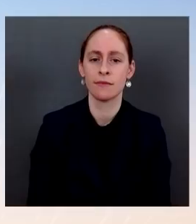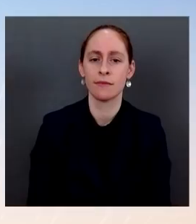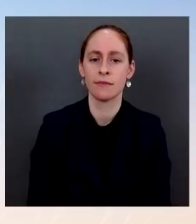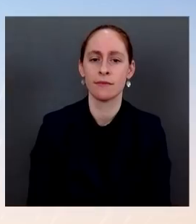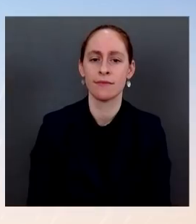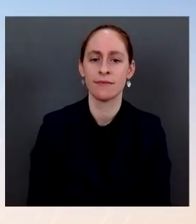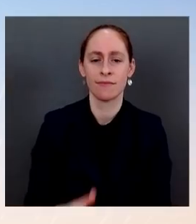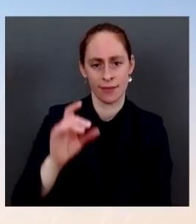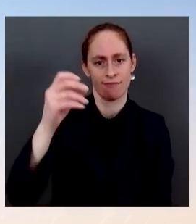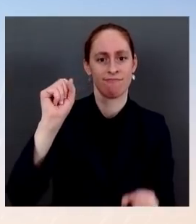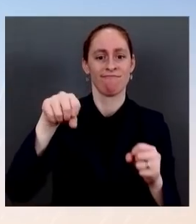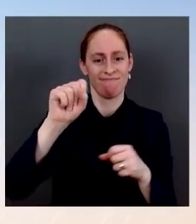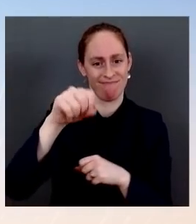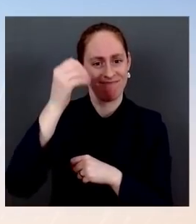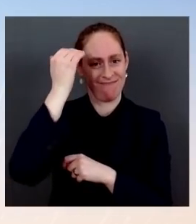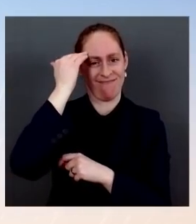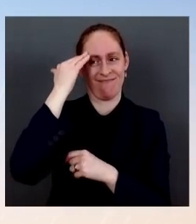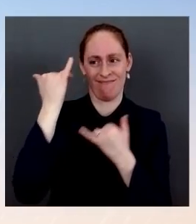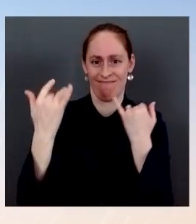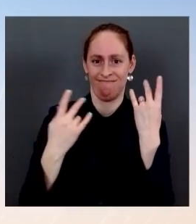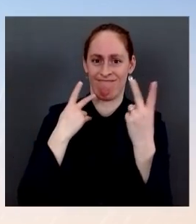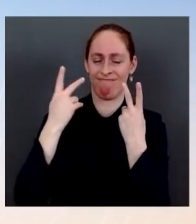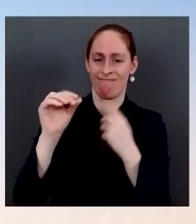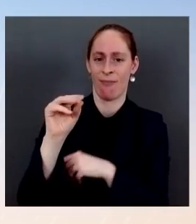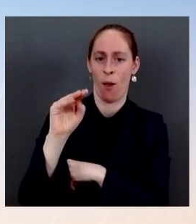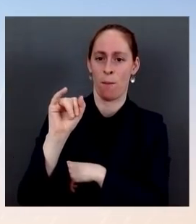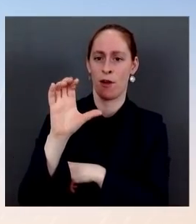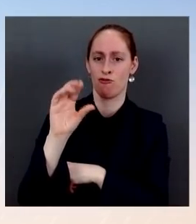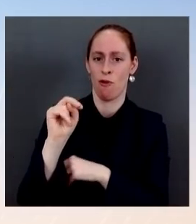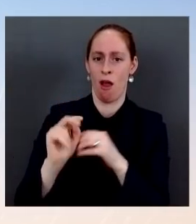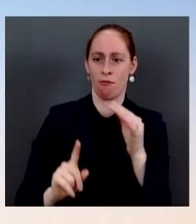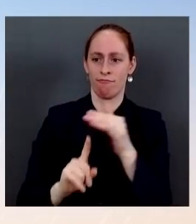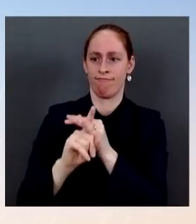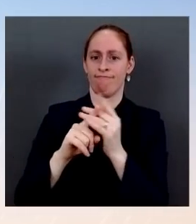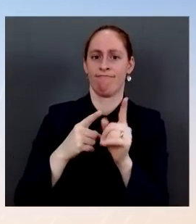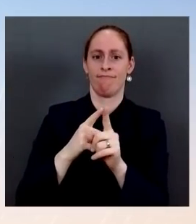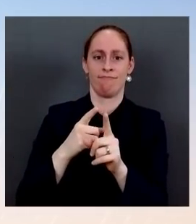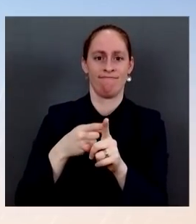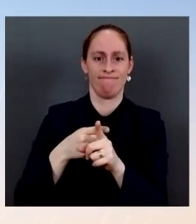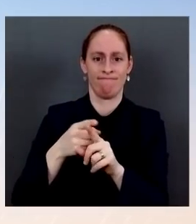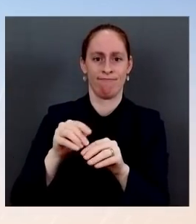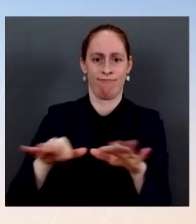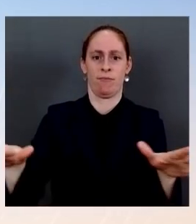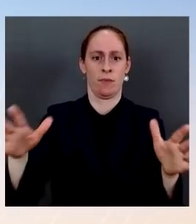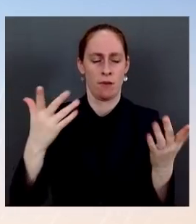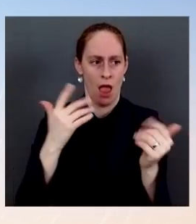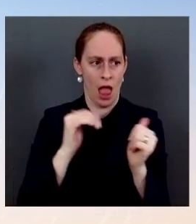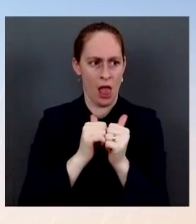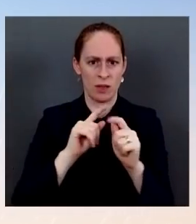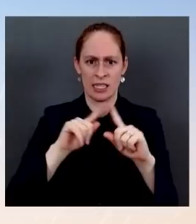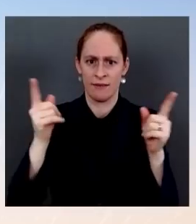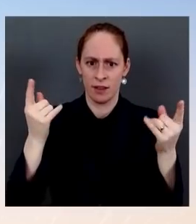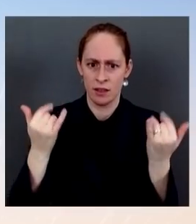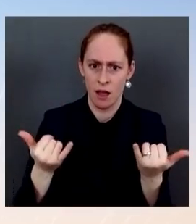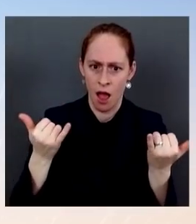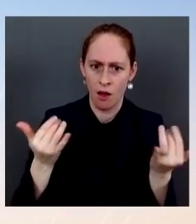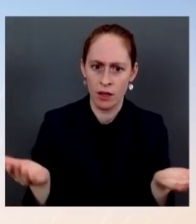and other folks that the President met with virtually. Have you guys reduced the footprint in the White House, returned to Zoom meetings? Can you talk a little about White House changes?